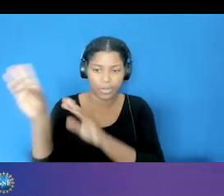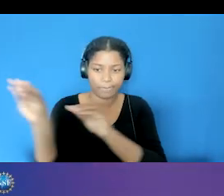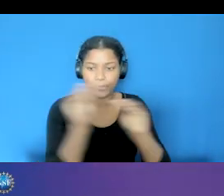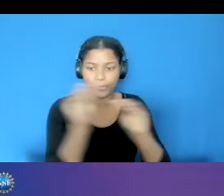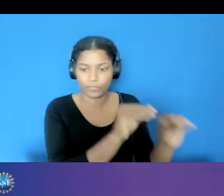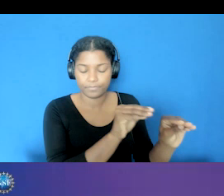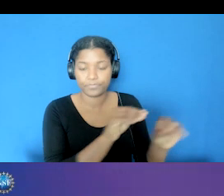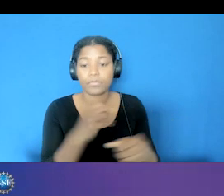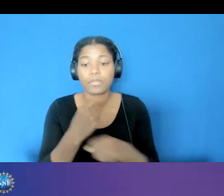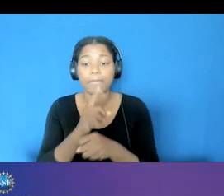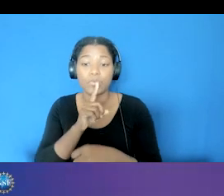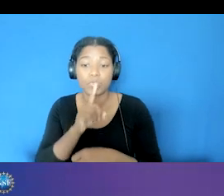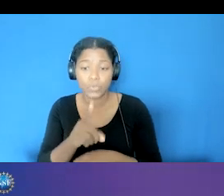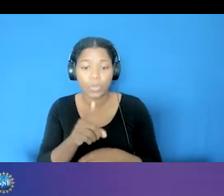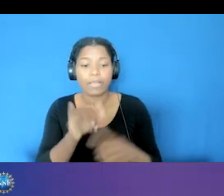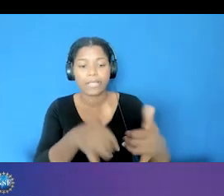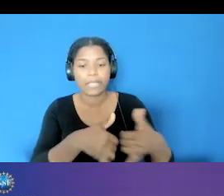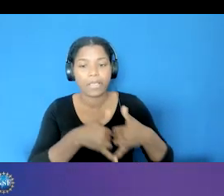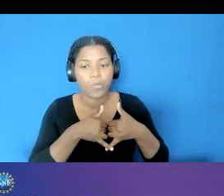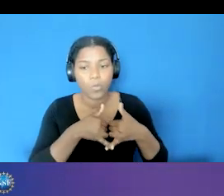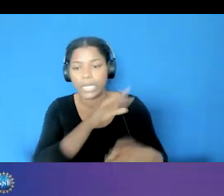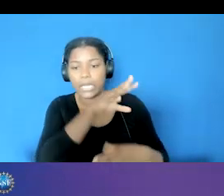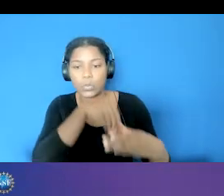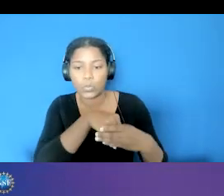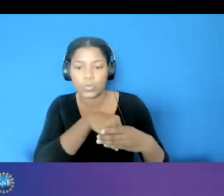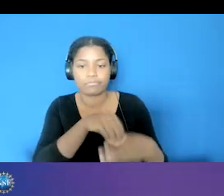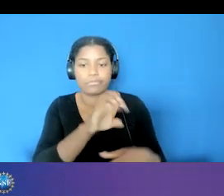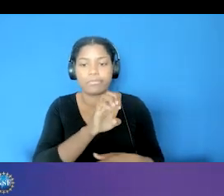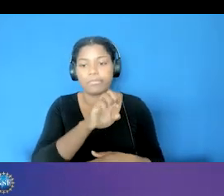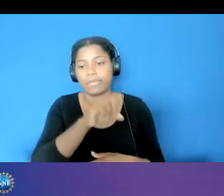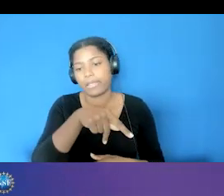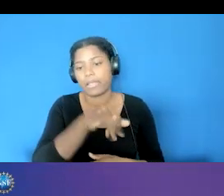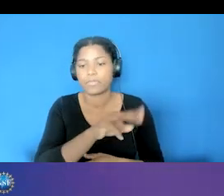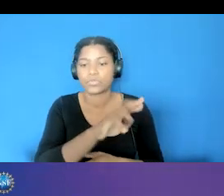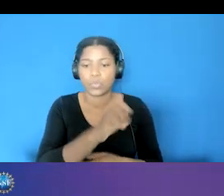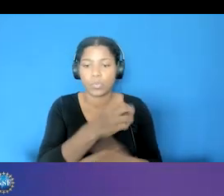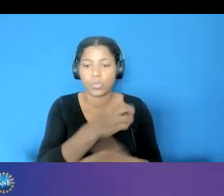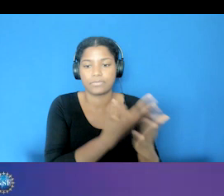that the award includes EPSCoR funds and that the new organization is not in an EPSCoR state